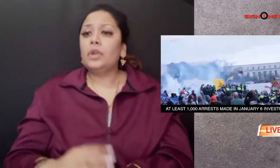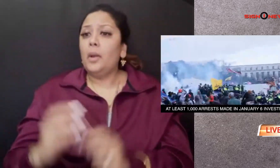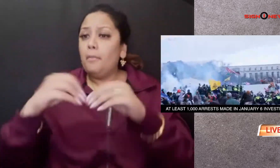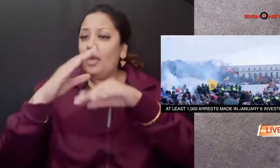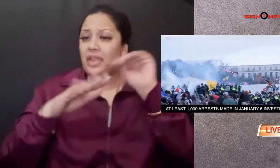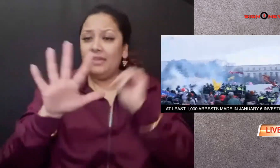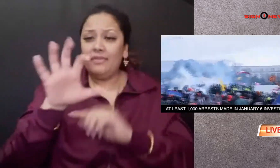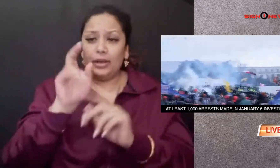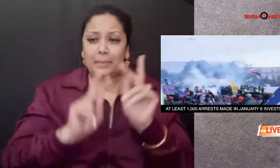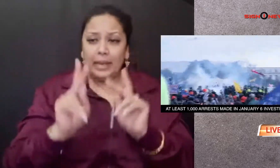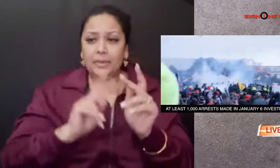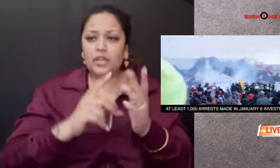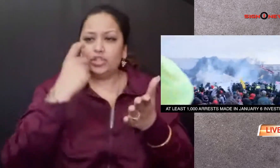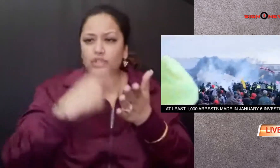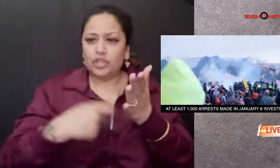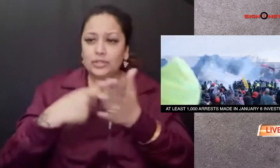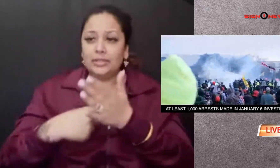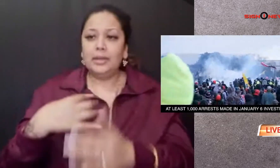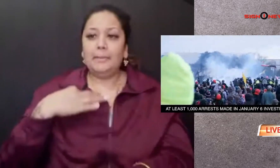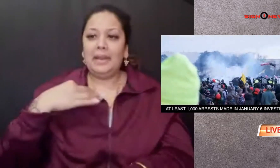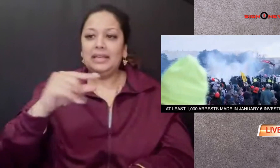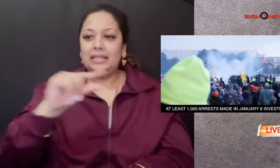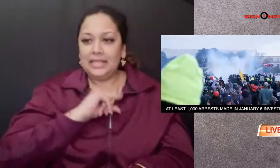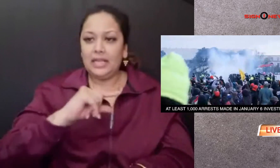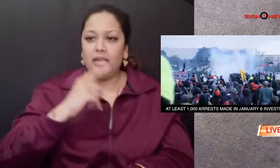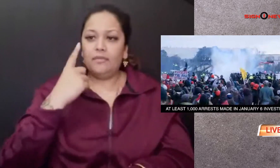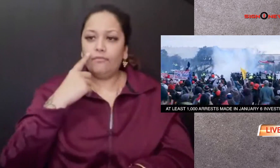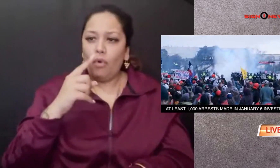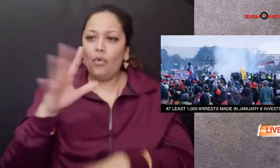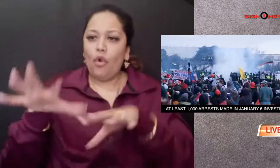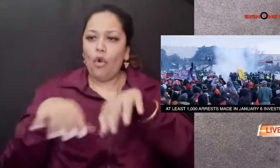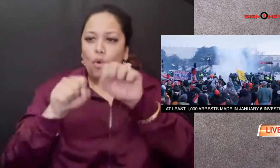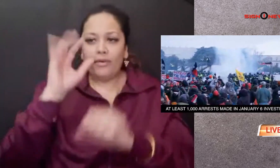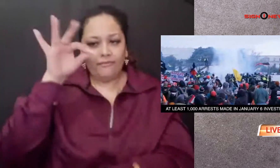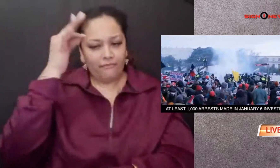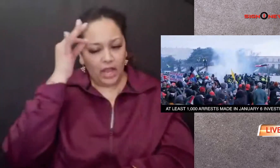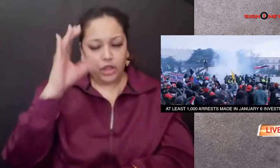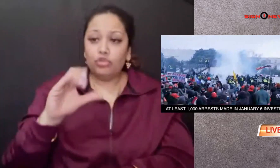more than 500 people charged have pleaded guilty to a host of